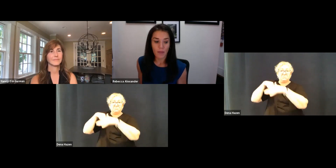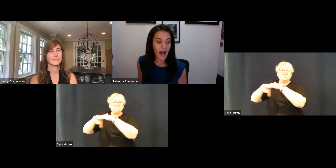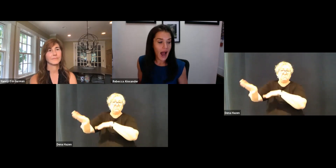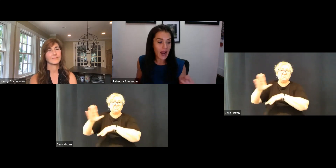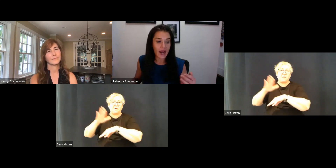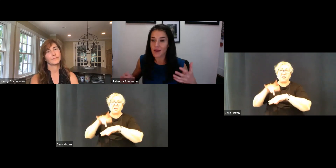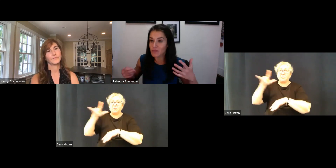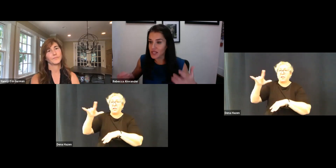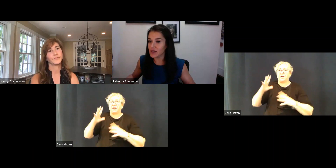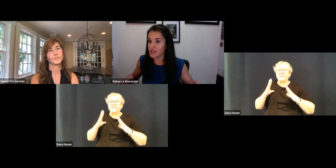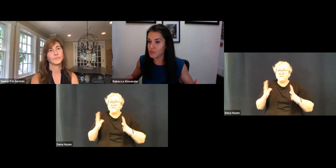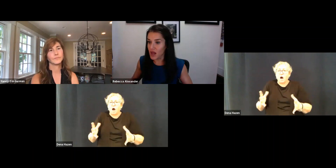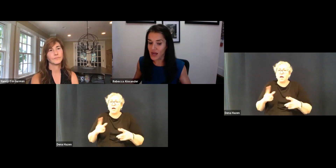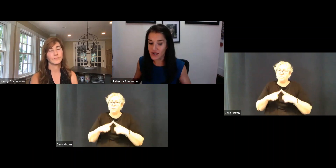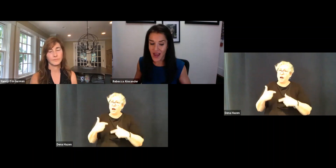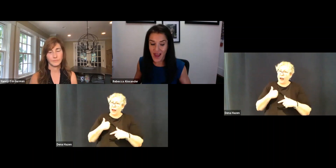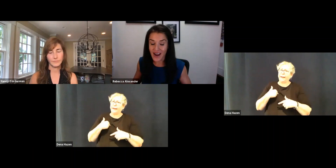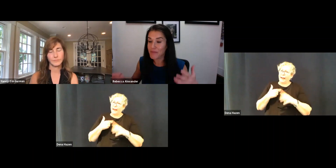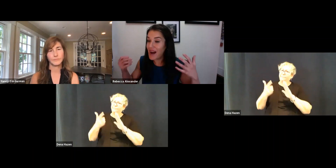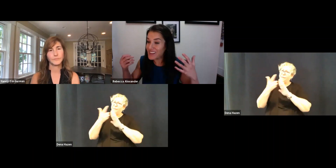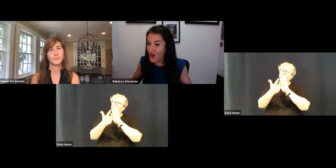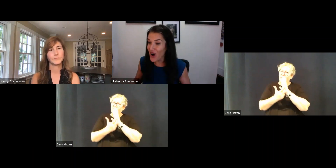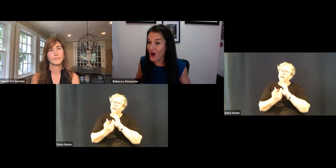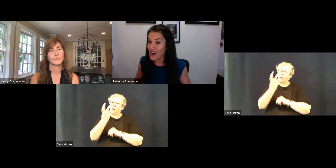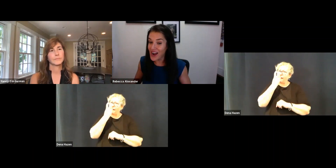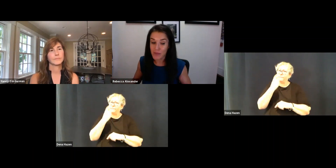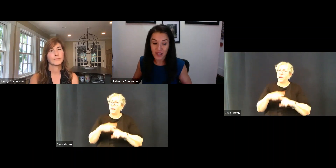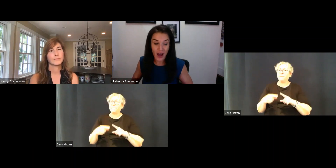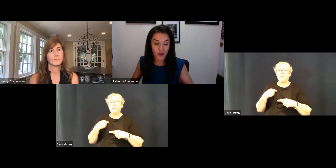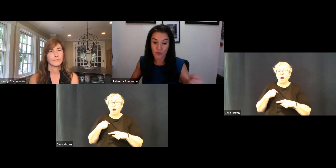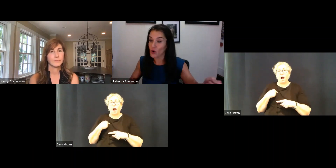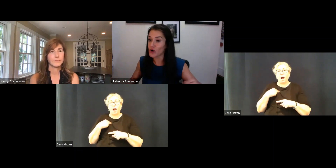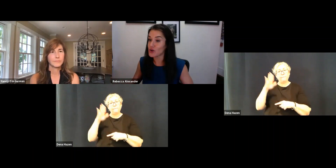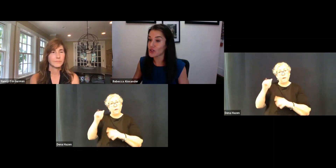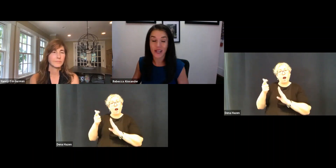But I am legally blind, and by law I'm allowed to board early,